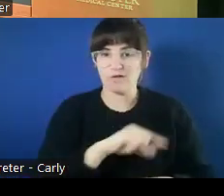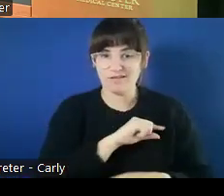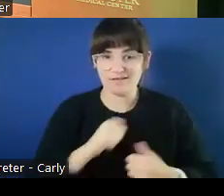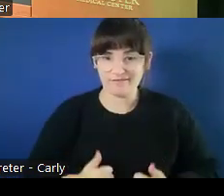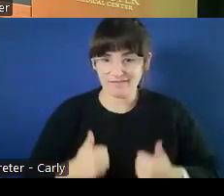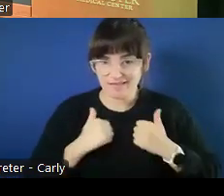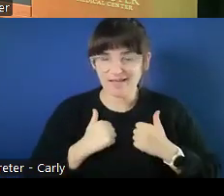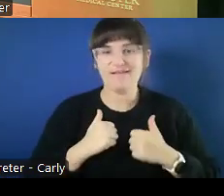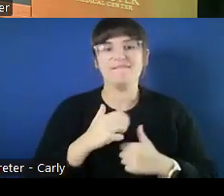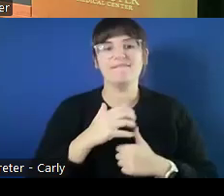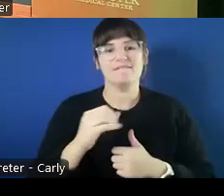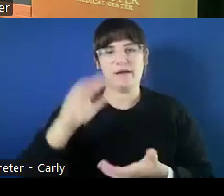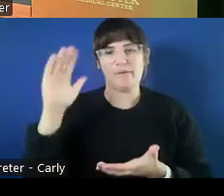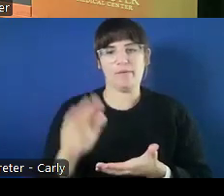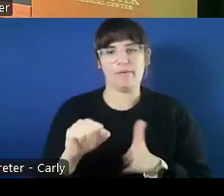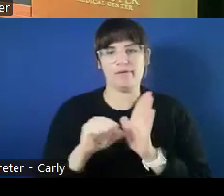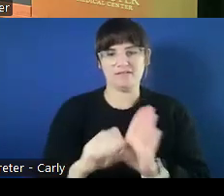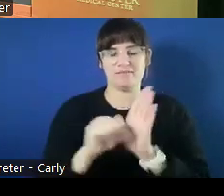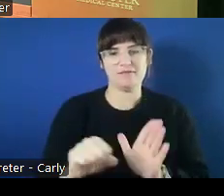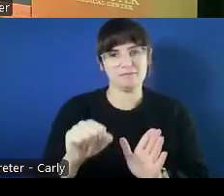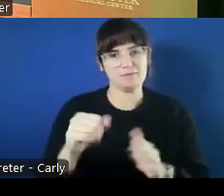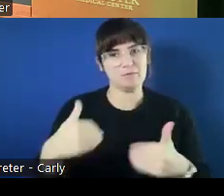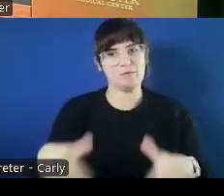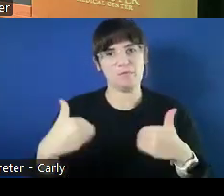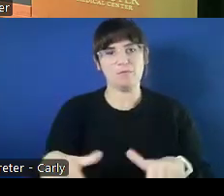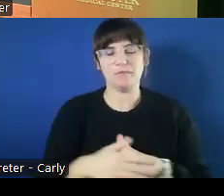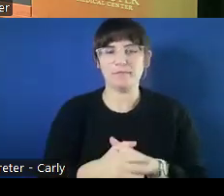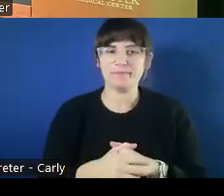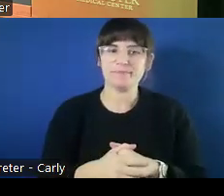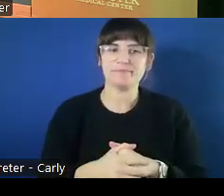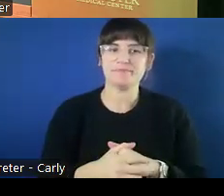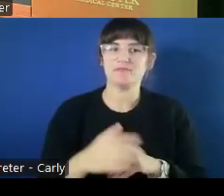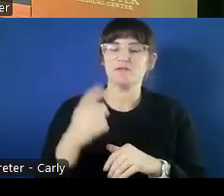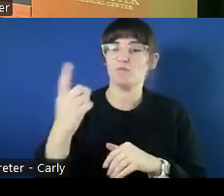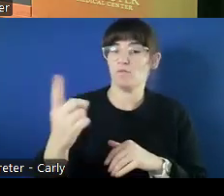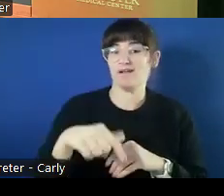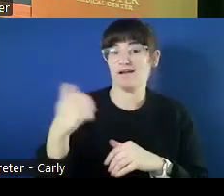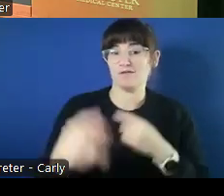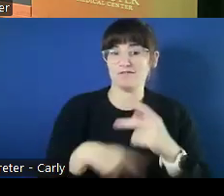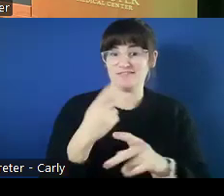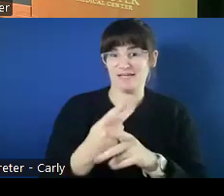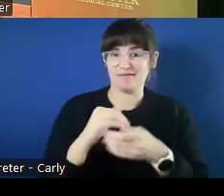significantly now another kind of collaborative care that has come along kind of more recently